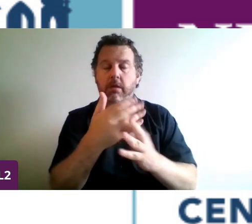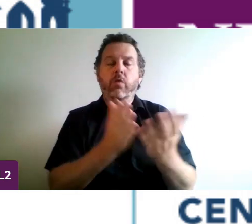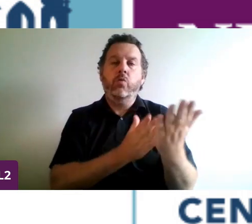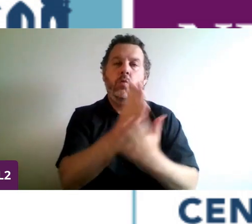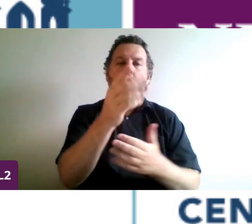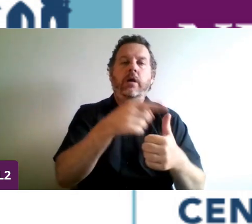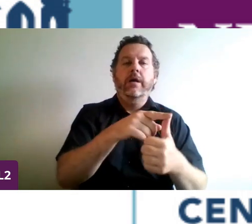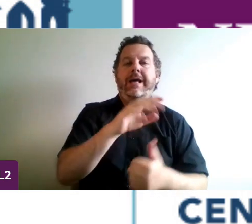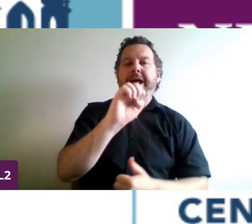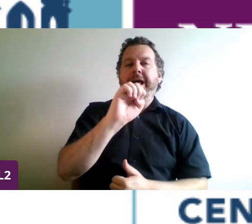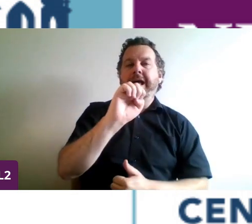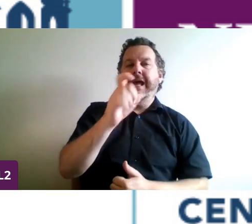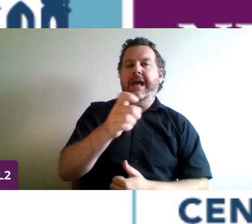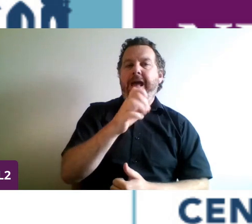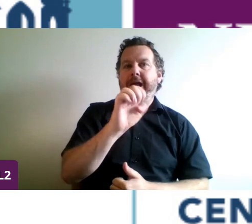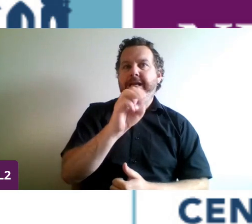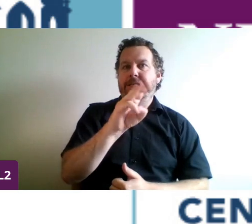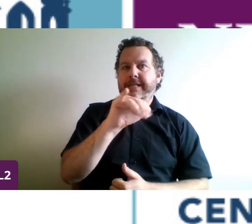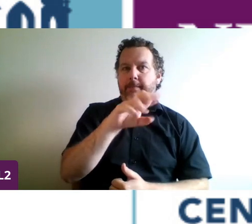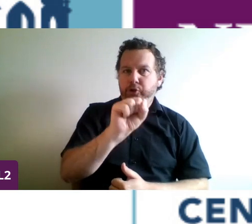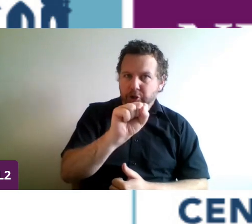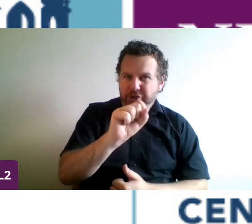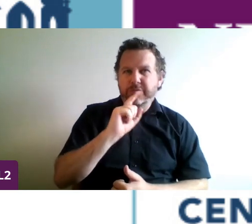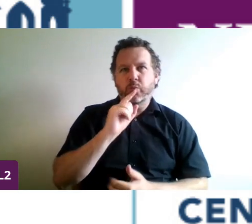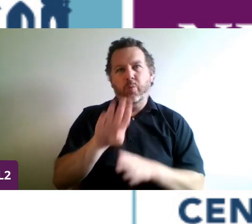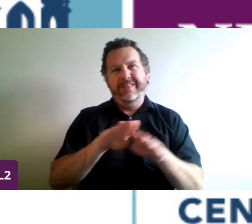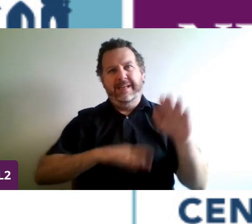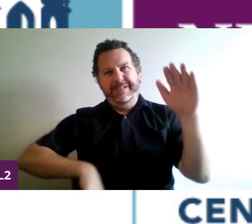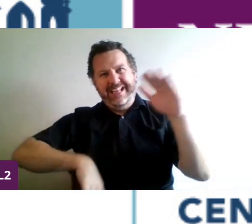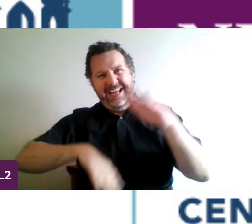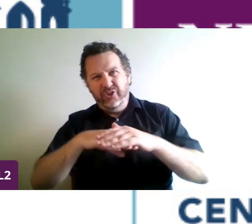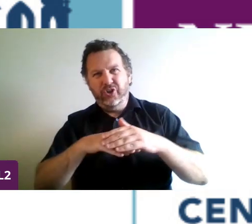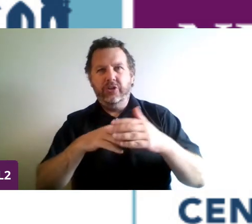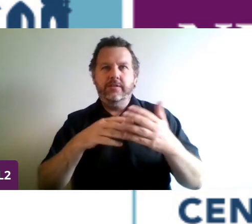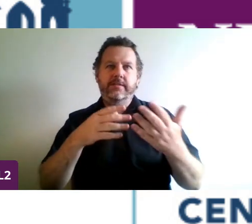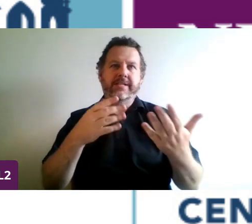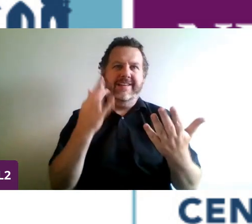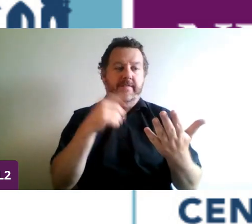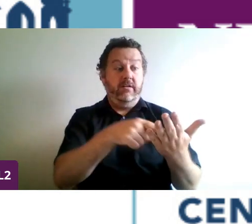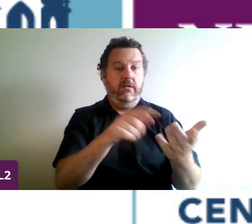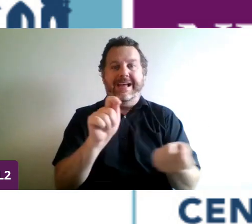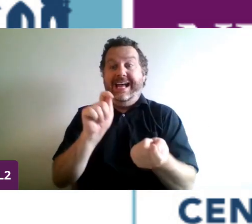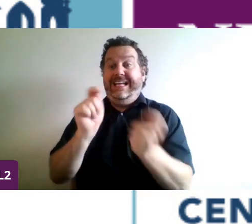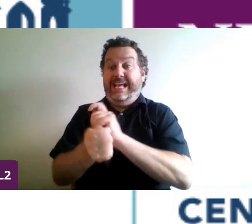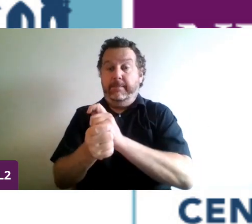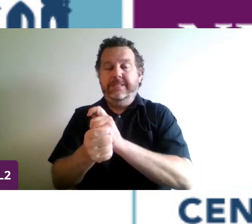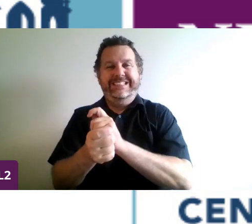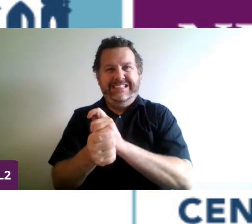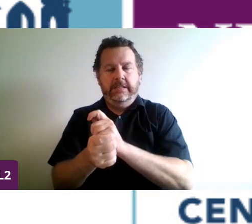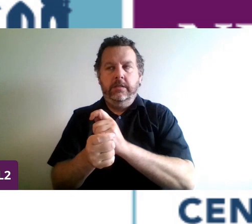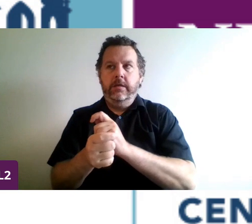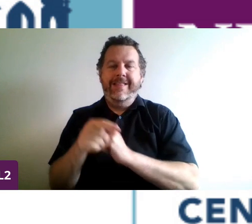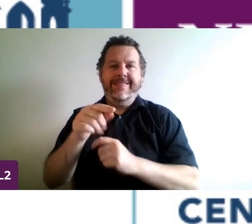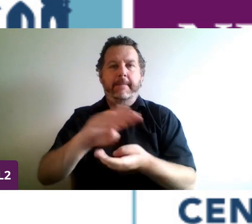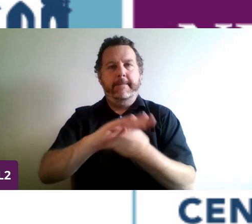and charities and governments , taking a work and adapting it, it becomes a legally fraught thing to do